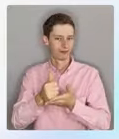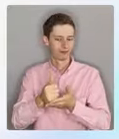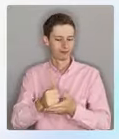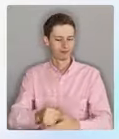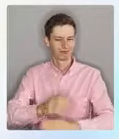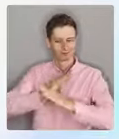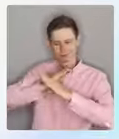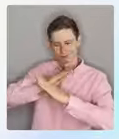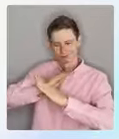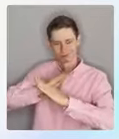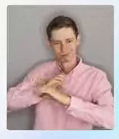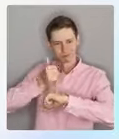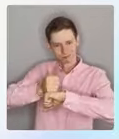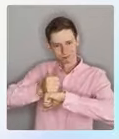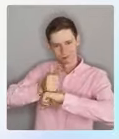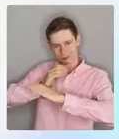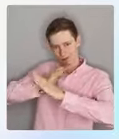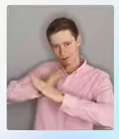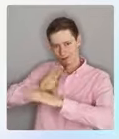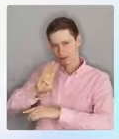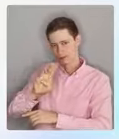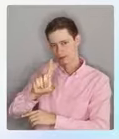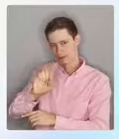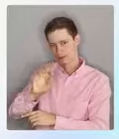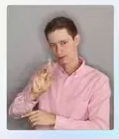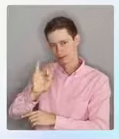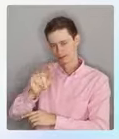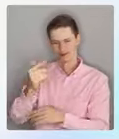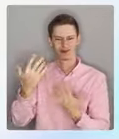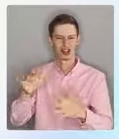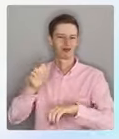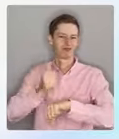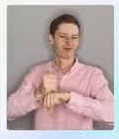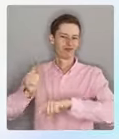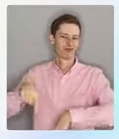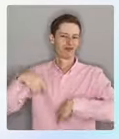Blocking, in general, is a well-established and familiar method of self-protection.